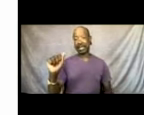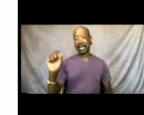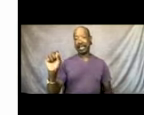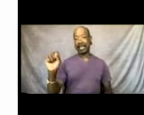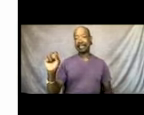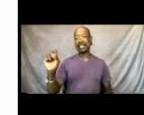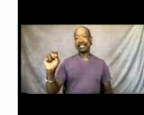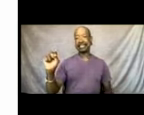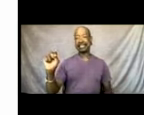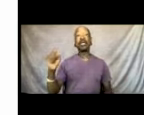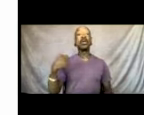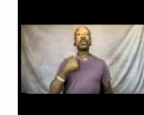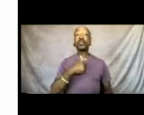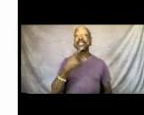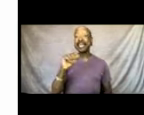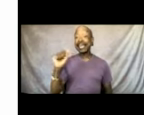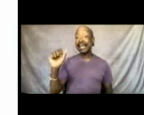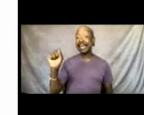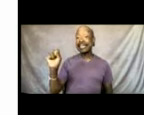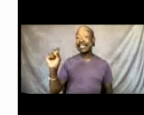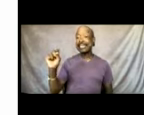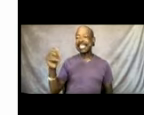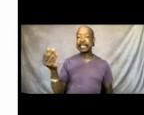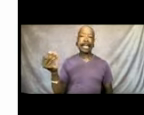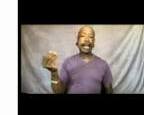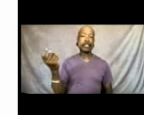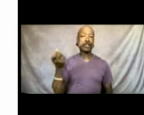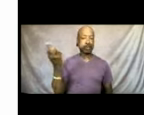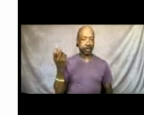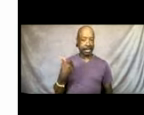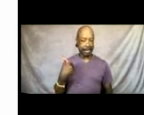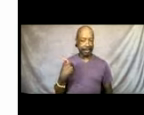a single person, a single person can now have up to $130